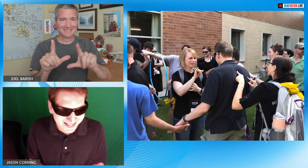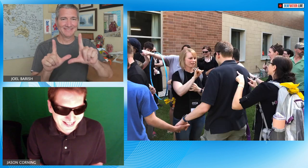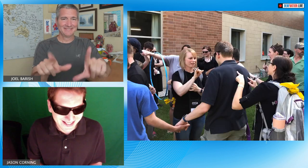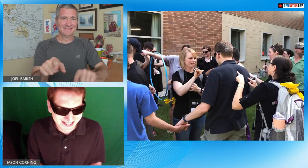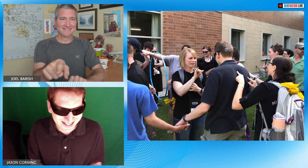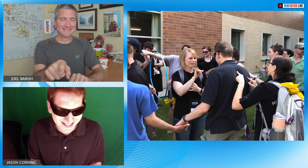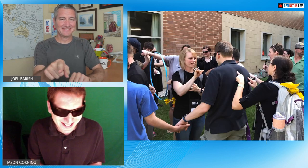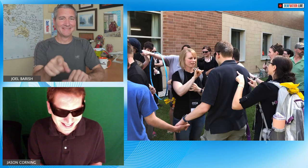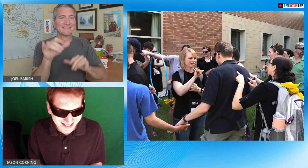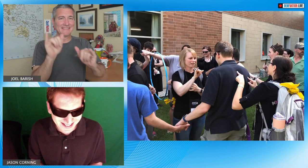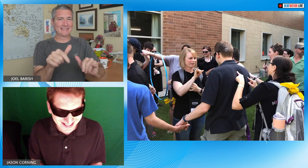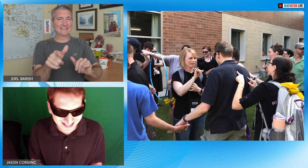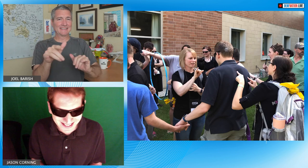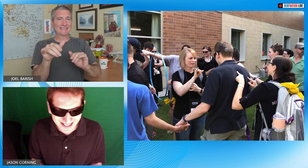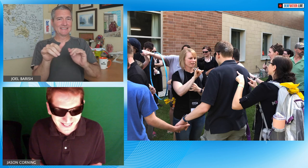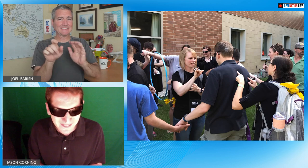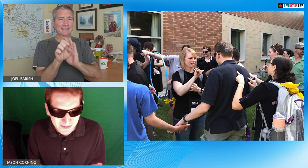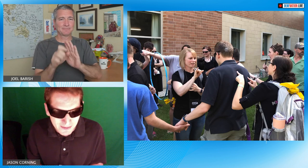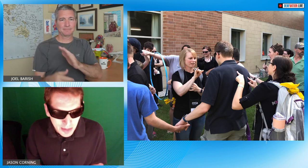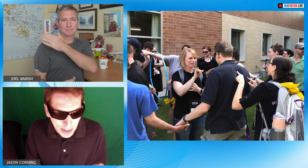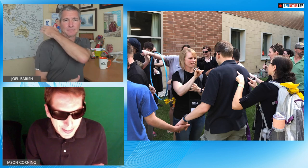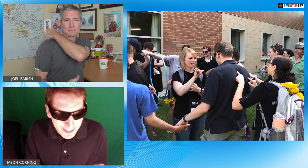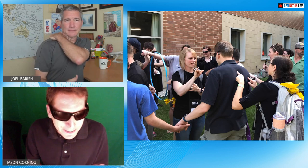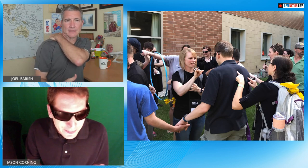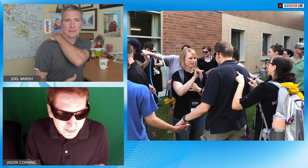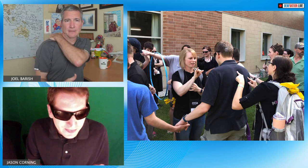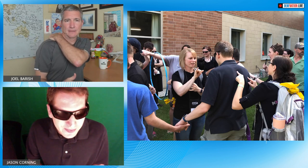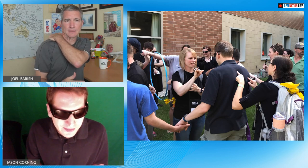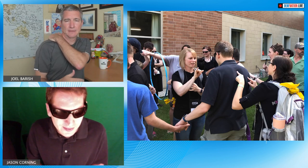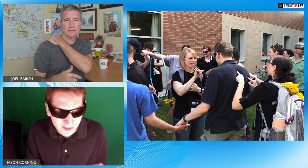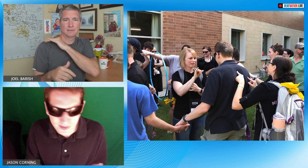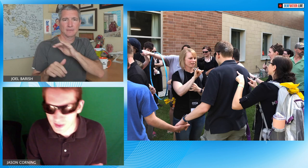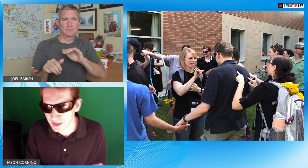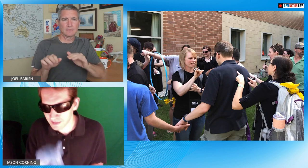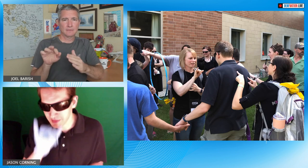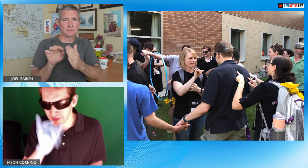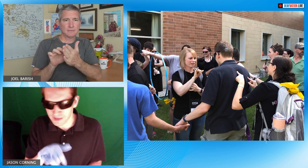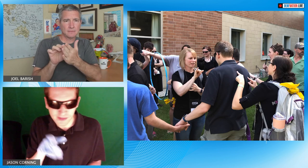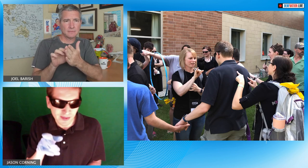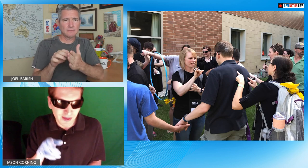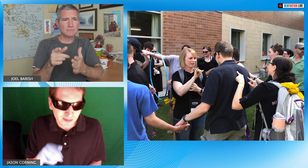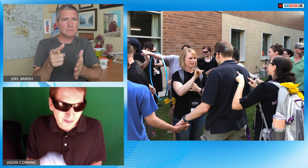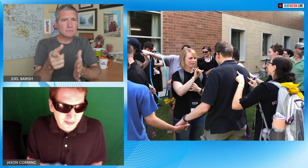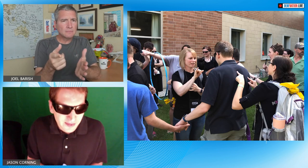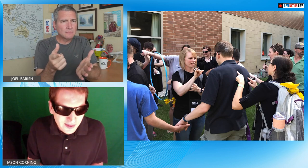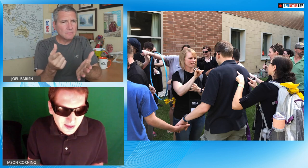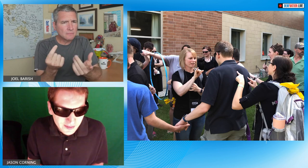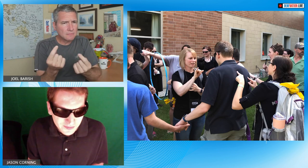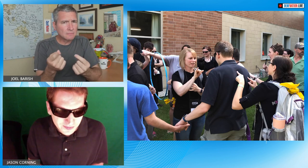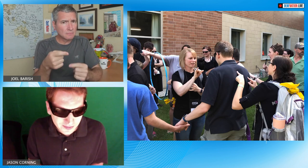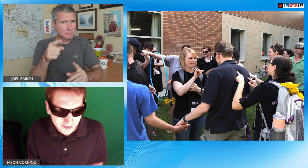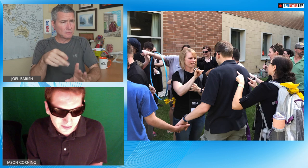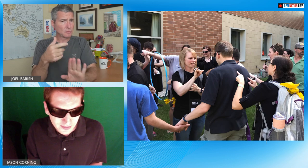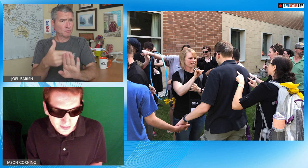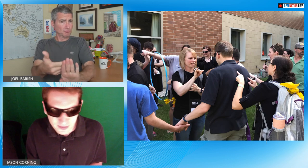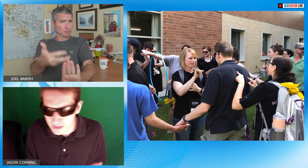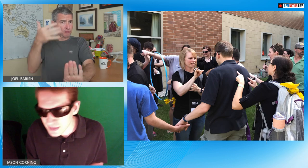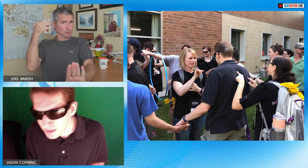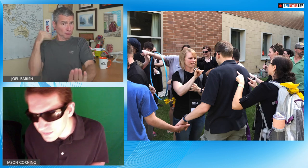Next picture, is that an example of PT on the back? do you mind explaining the history behind this?